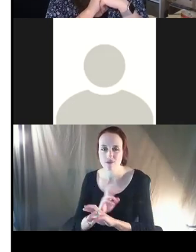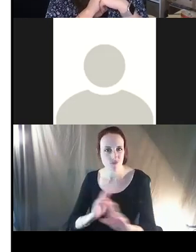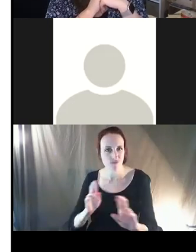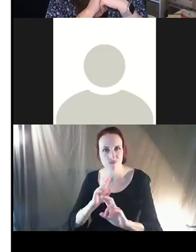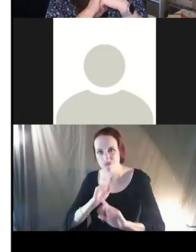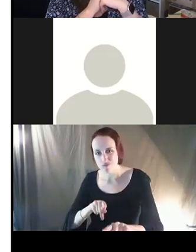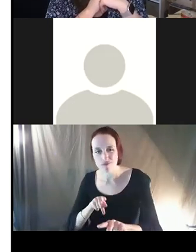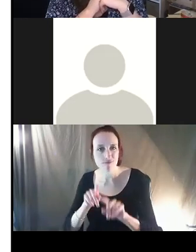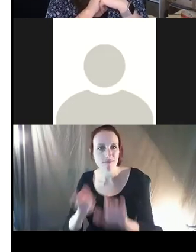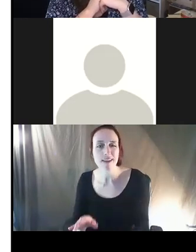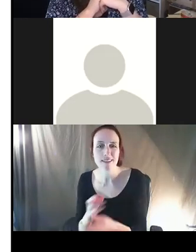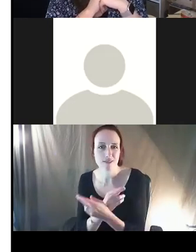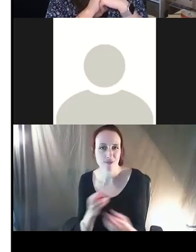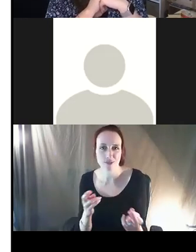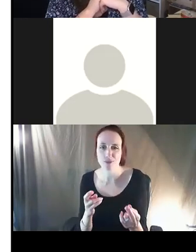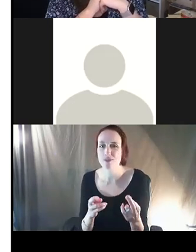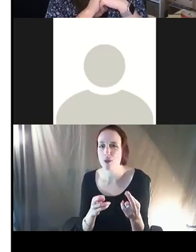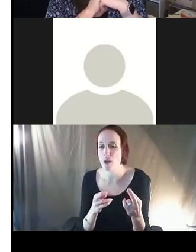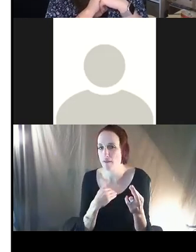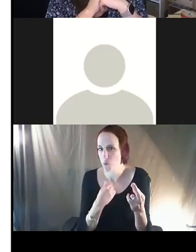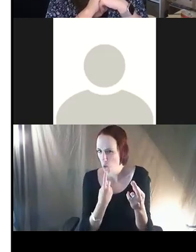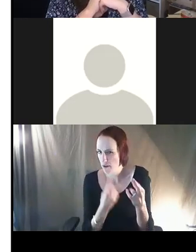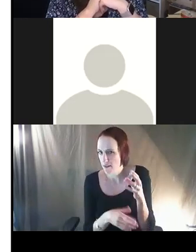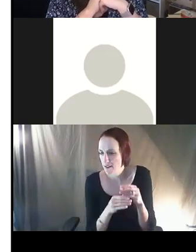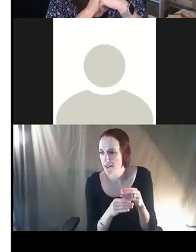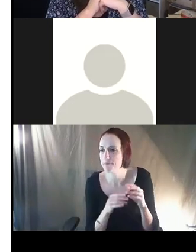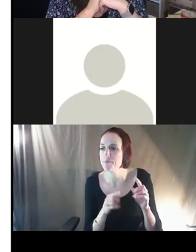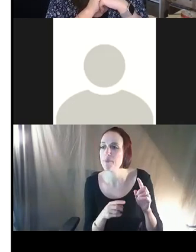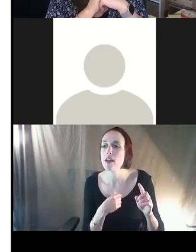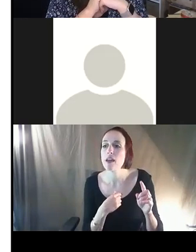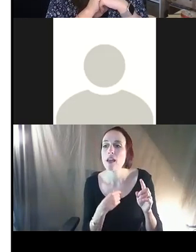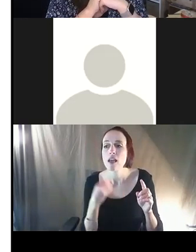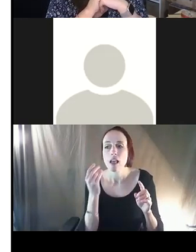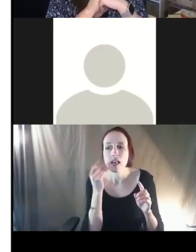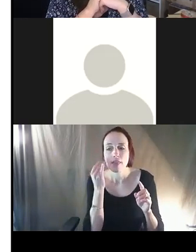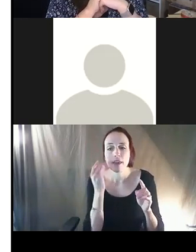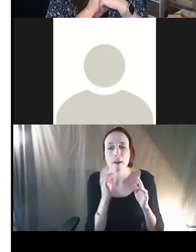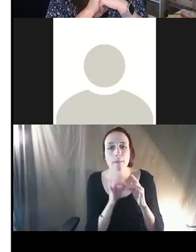excellent resource for all these things, is when you think about when you have to make that choice on